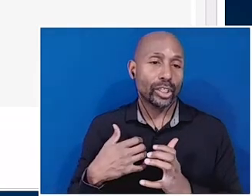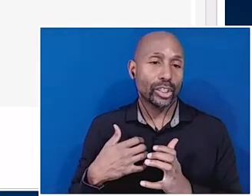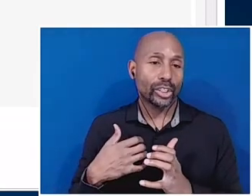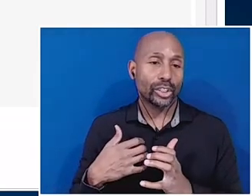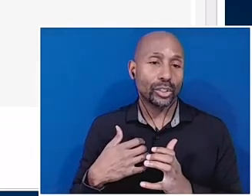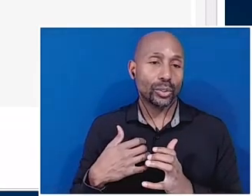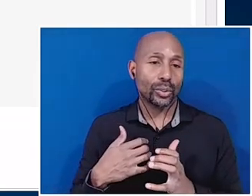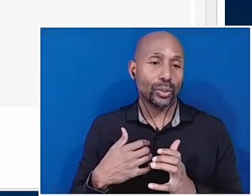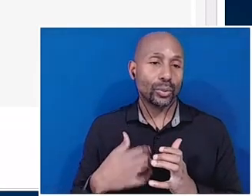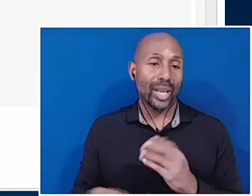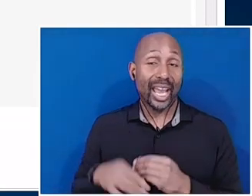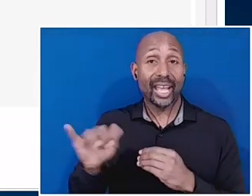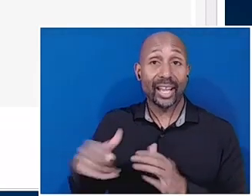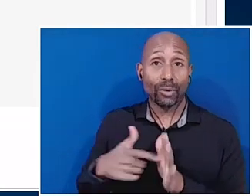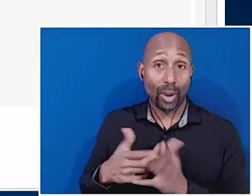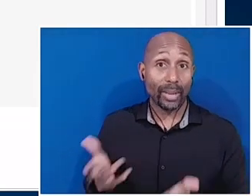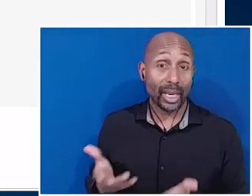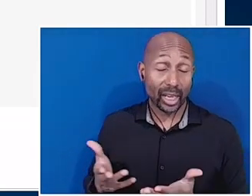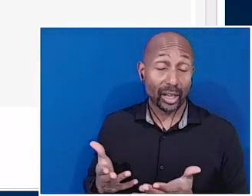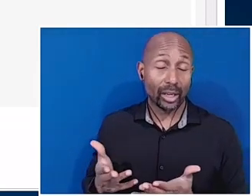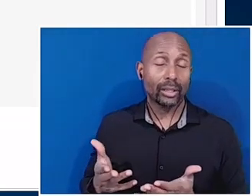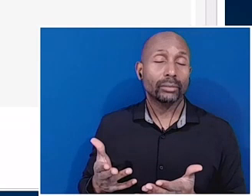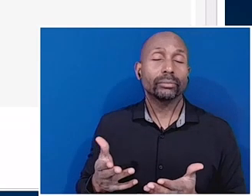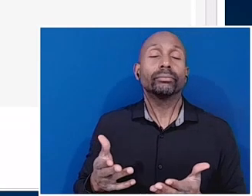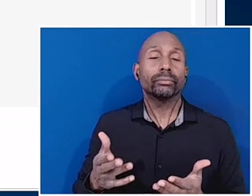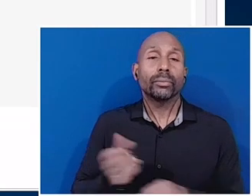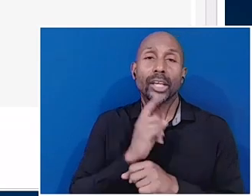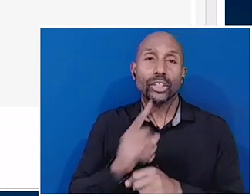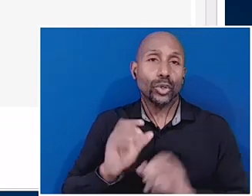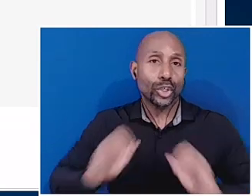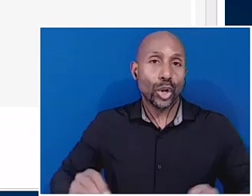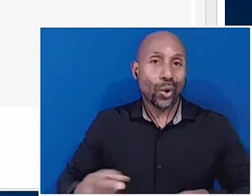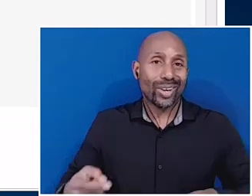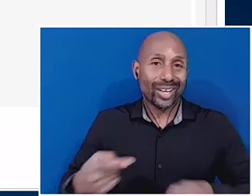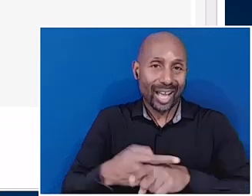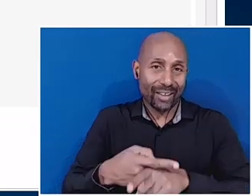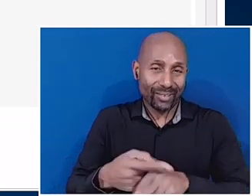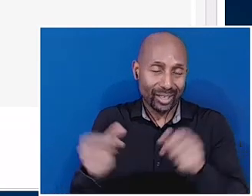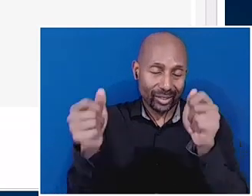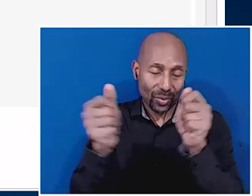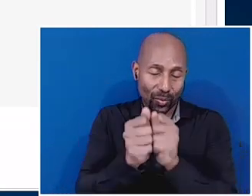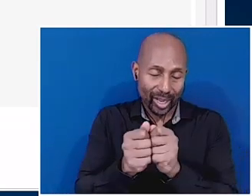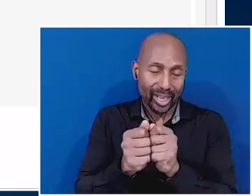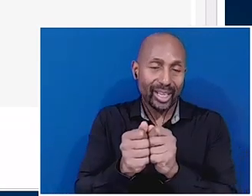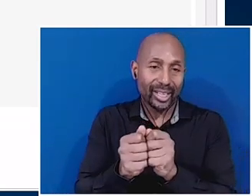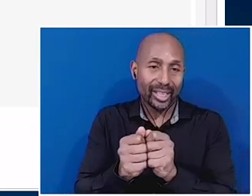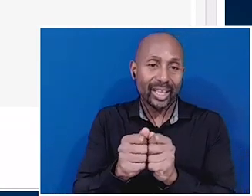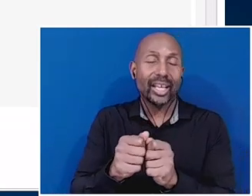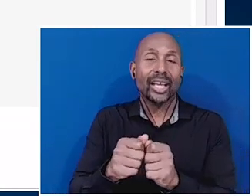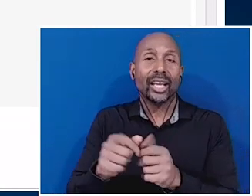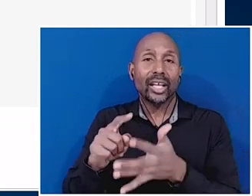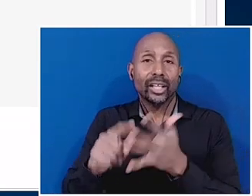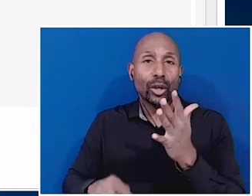here so that there was not any conflict with those regulations.